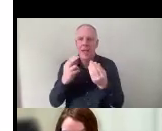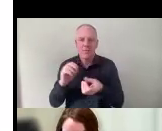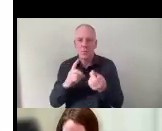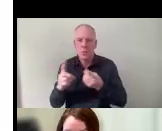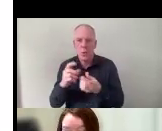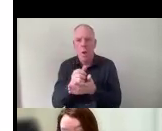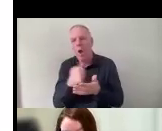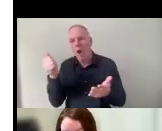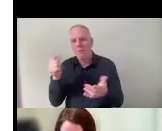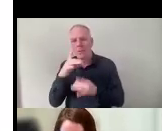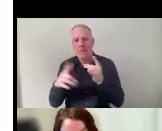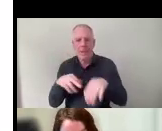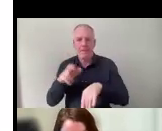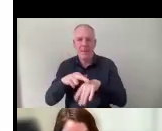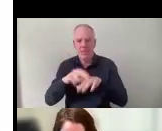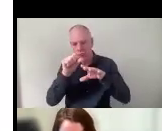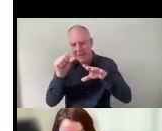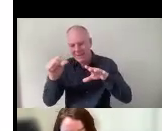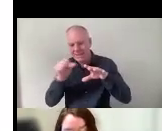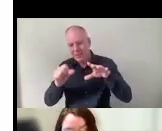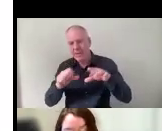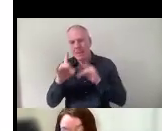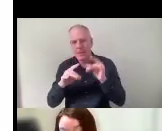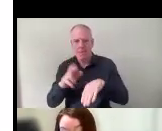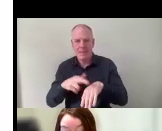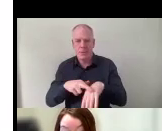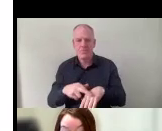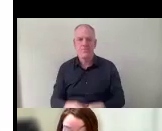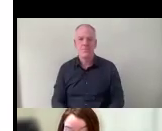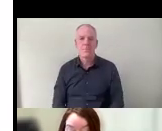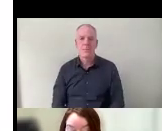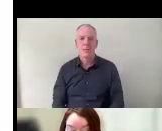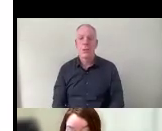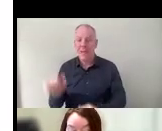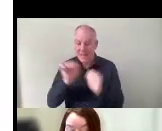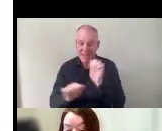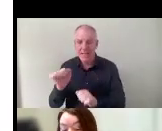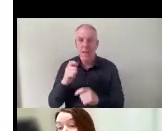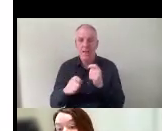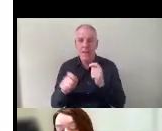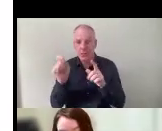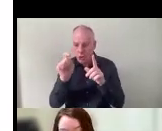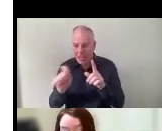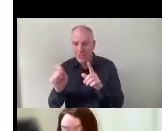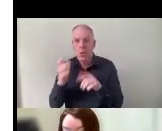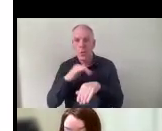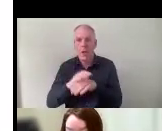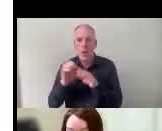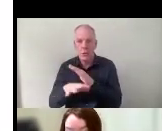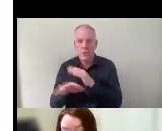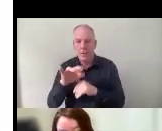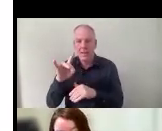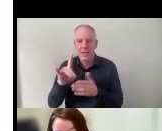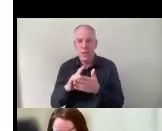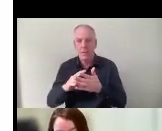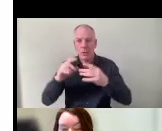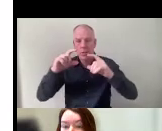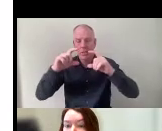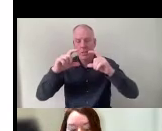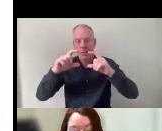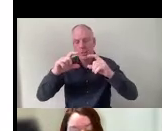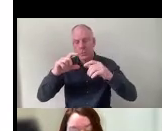to stabilize those cracks. So all that was left to do after cleaning was to retouch the areas of historic loss around the joints in the butterfly keys and to address